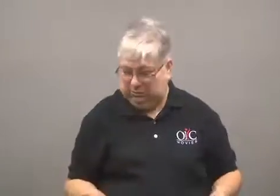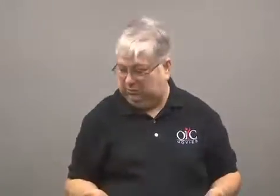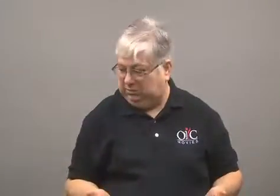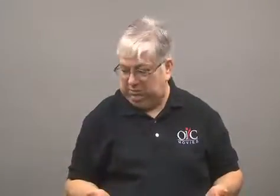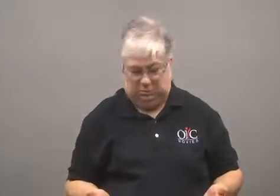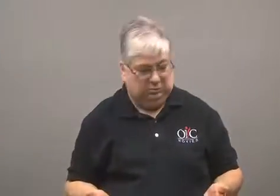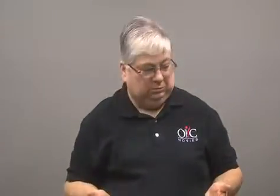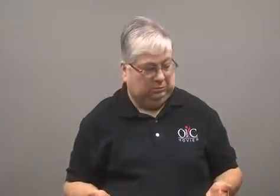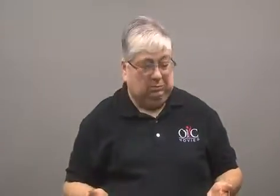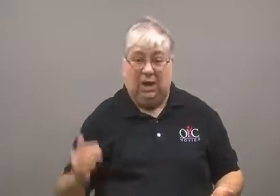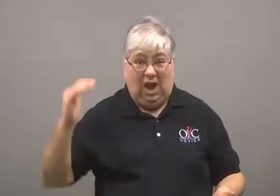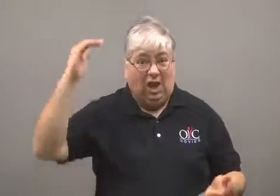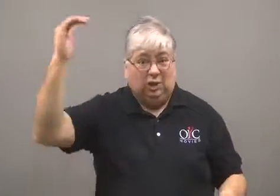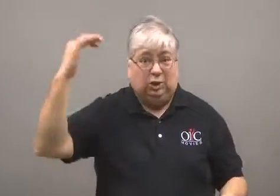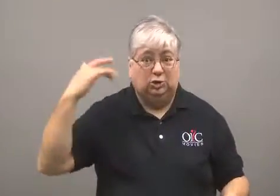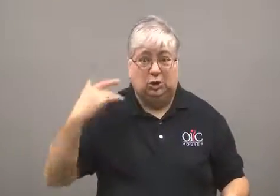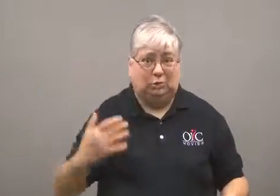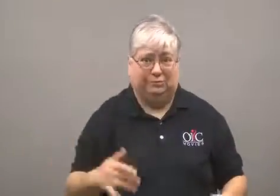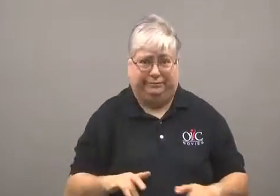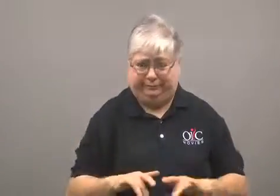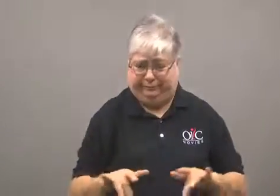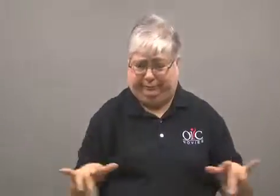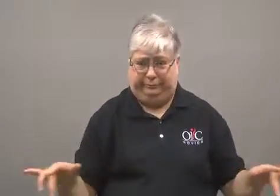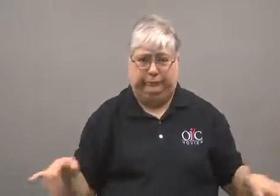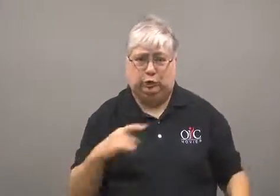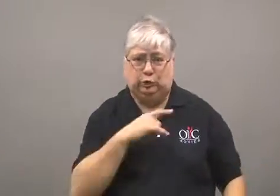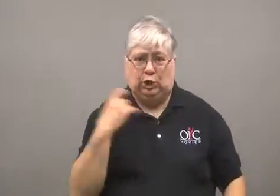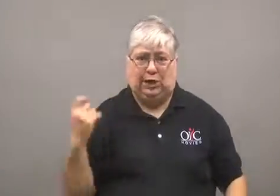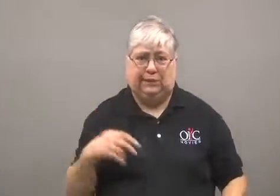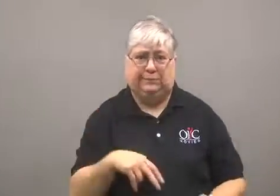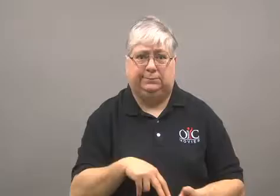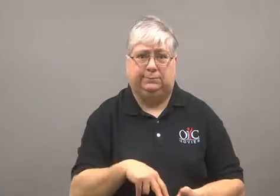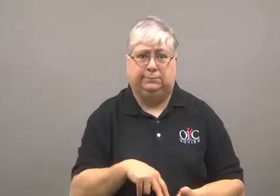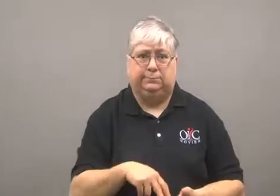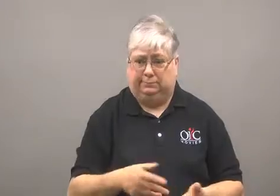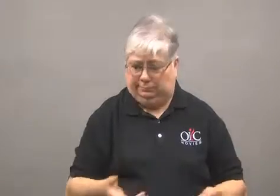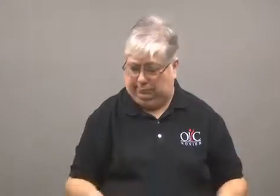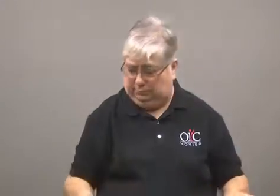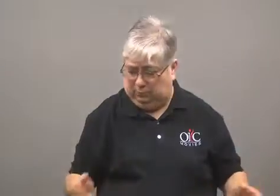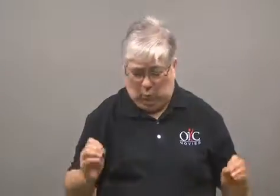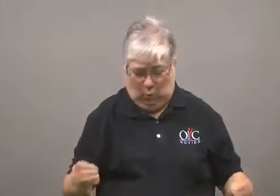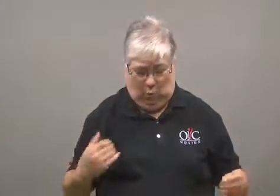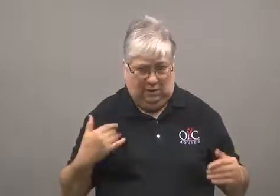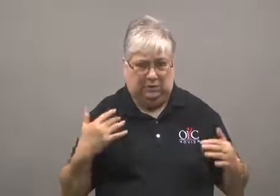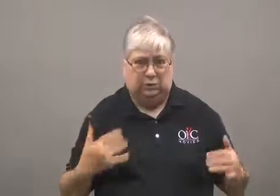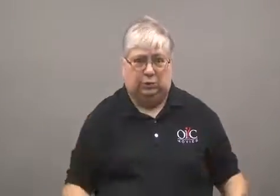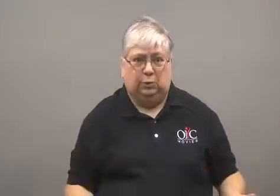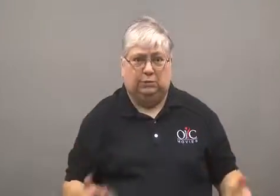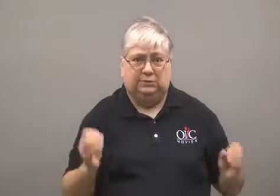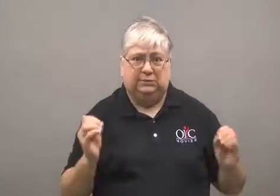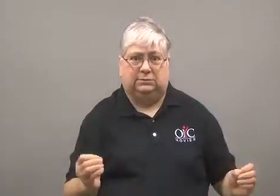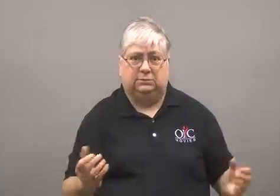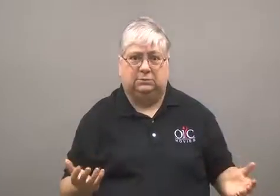He found himself standing on bare ground with no snow in sight.